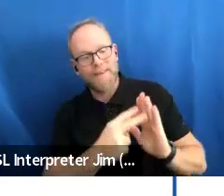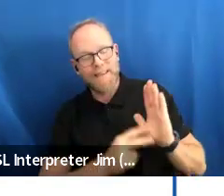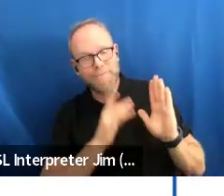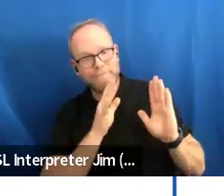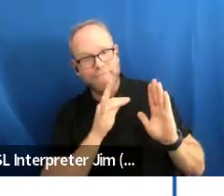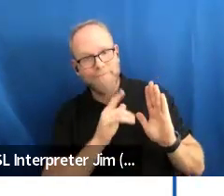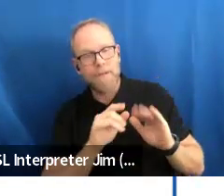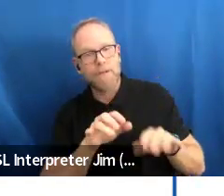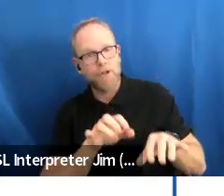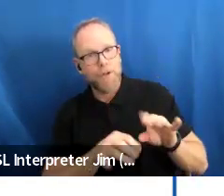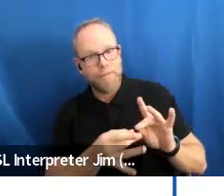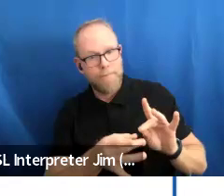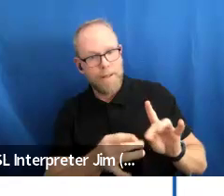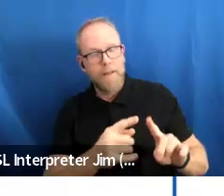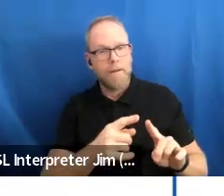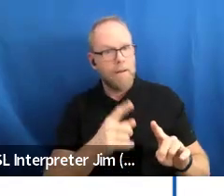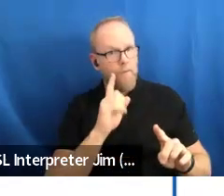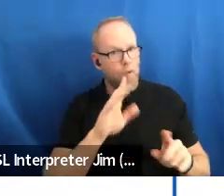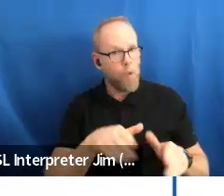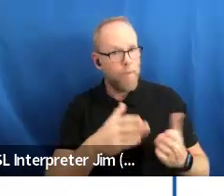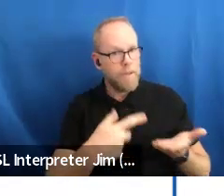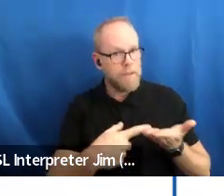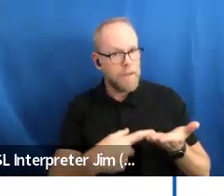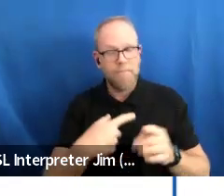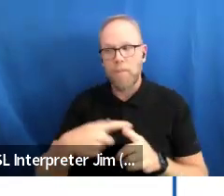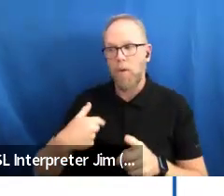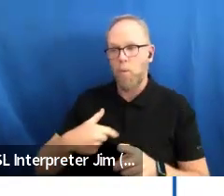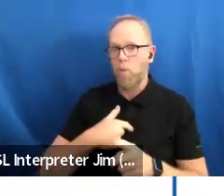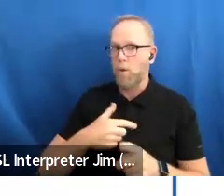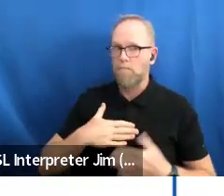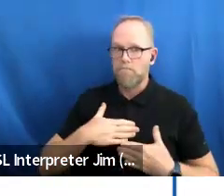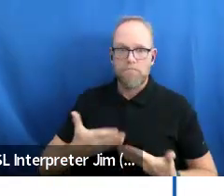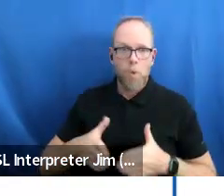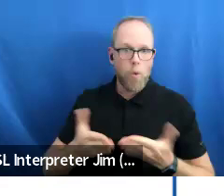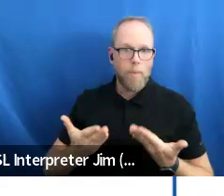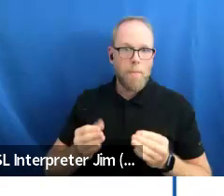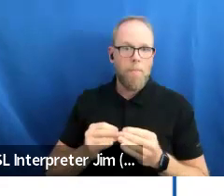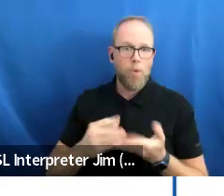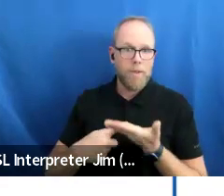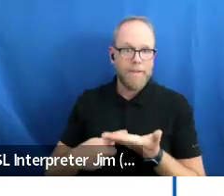But then we can have some other discussion. GABE: All right, thank you very much, Jan and